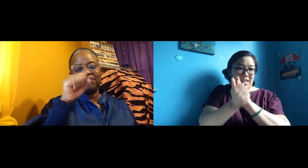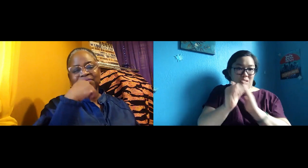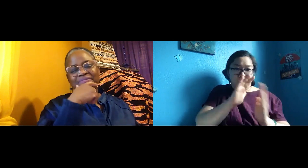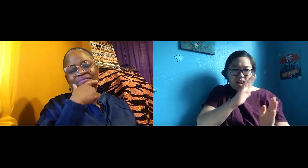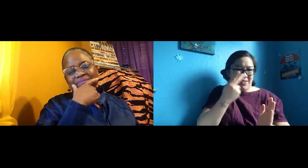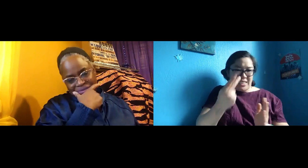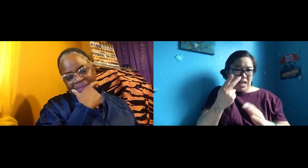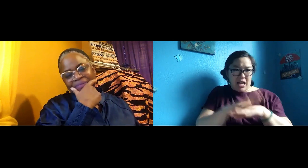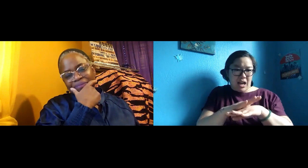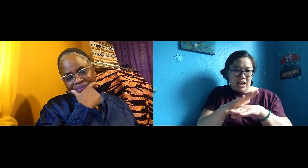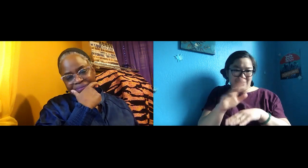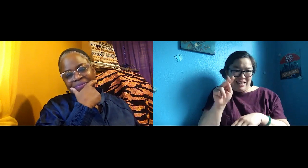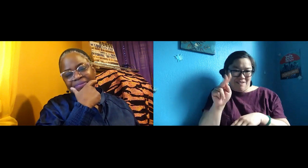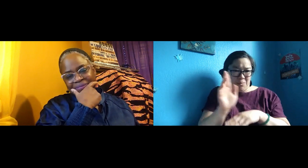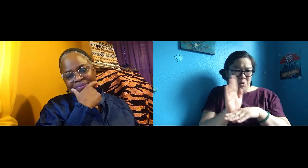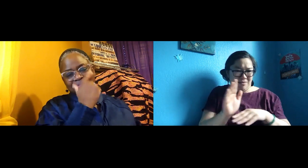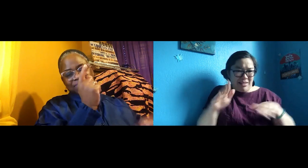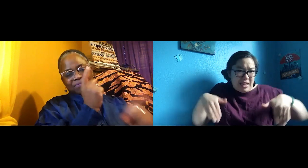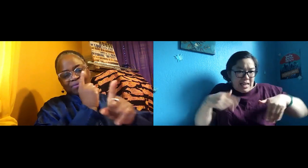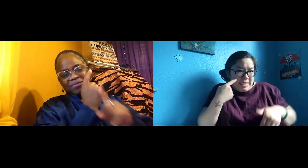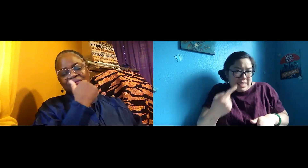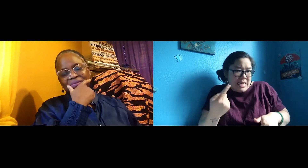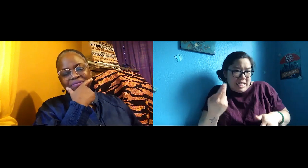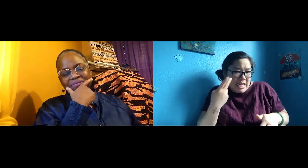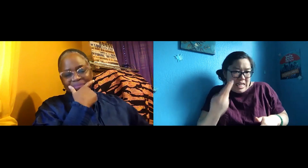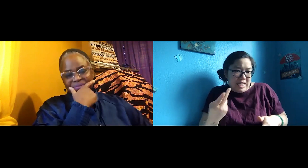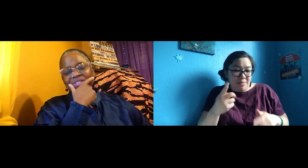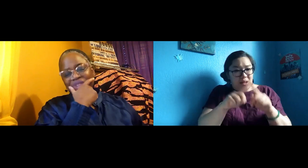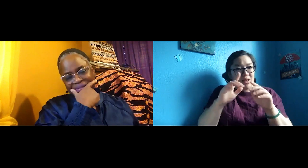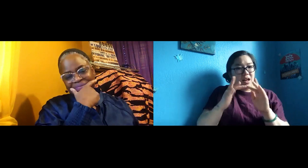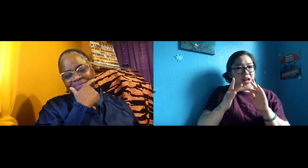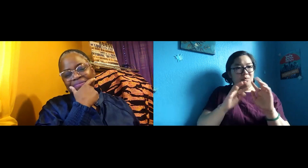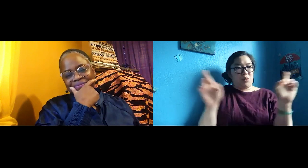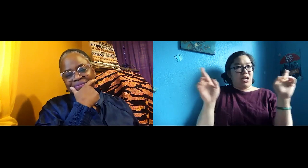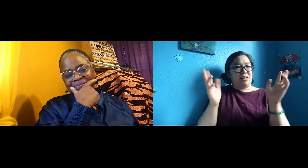they brought in all that Deaf talent, and that's not the kind of thing you see on TV or movies yet,